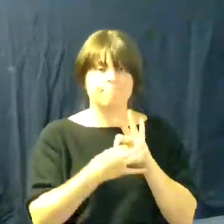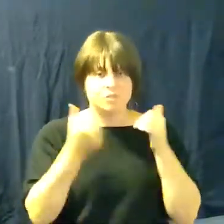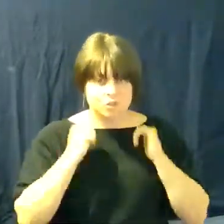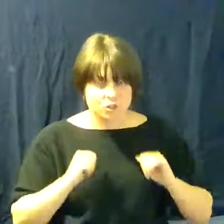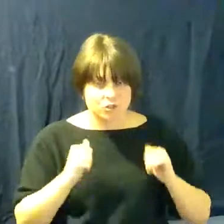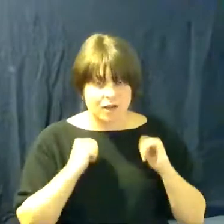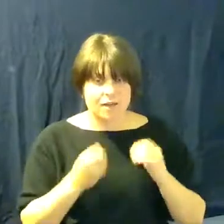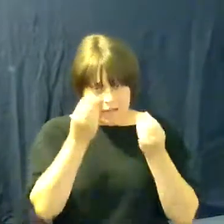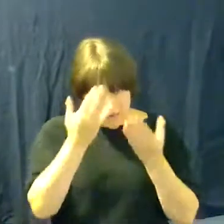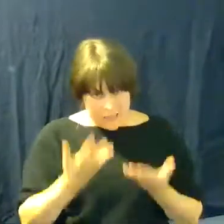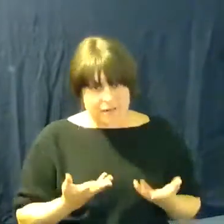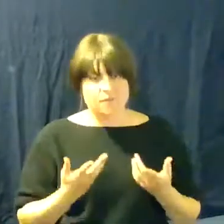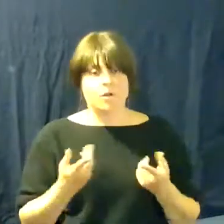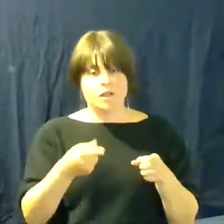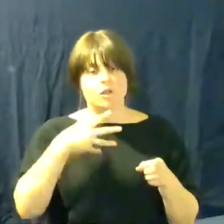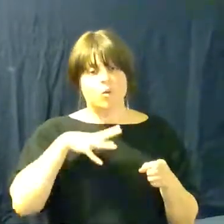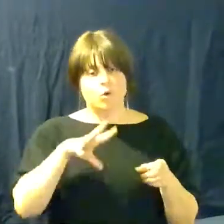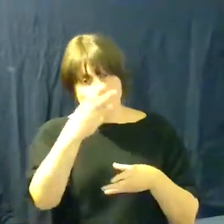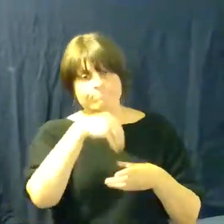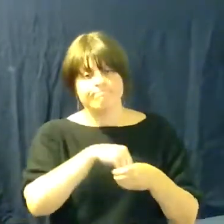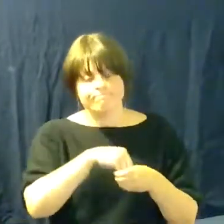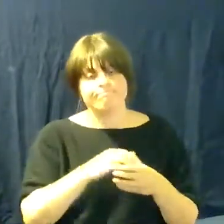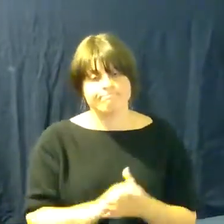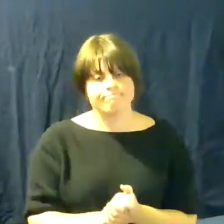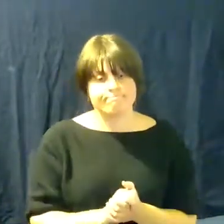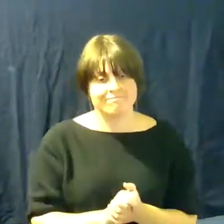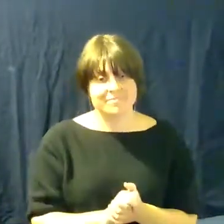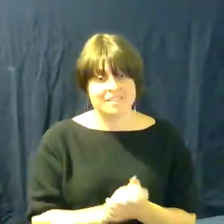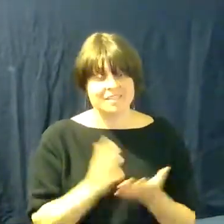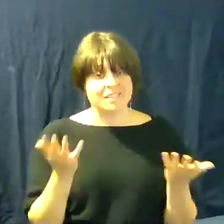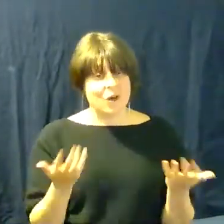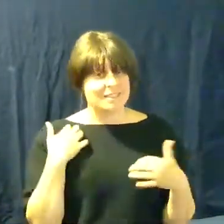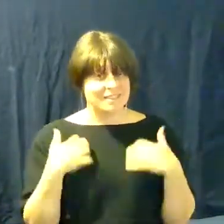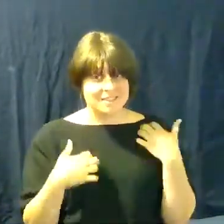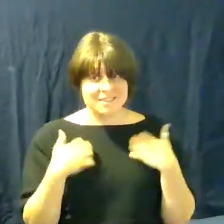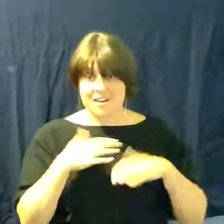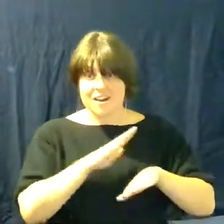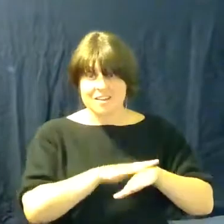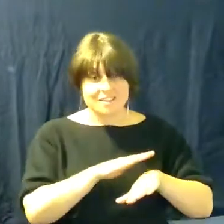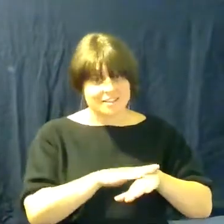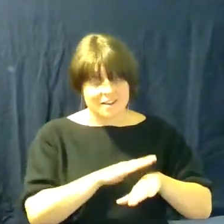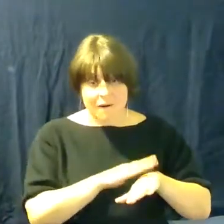knows if they want to participate in the program, they need to attend the training and let David and I know that they're keen to participate